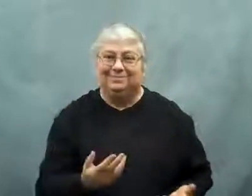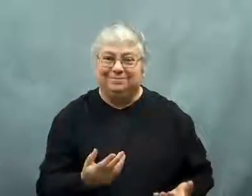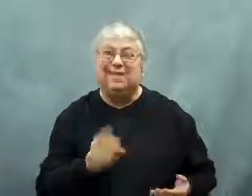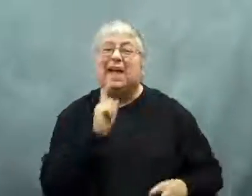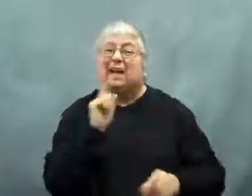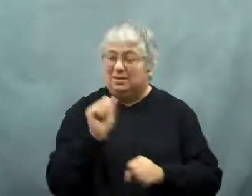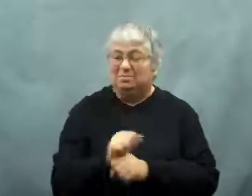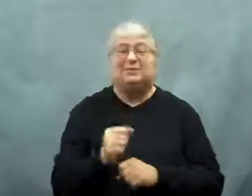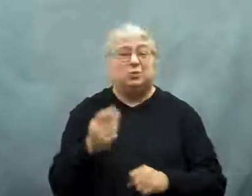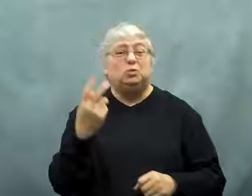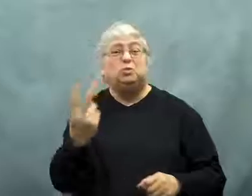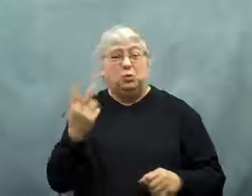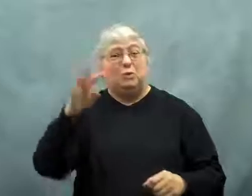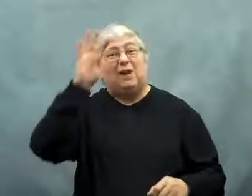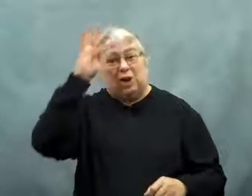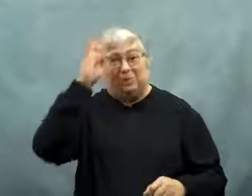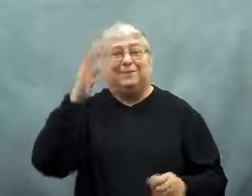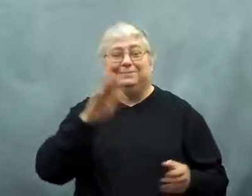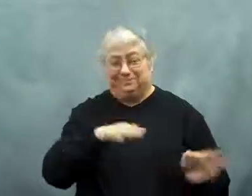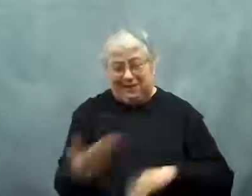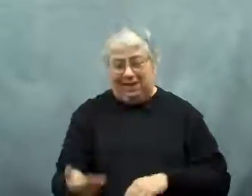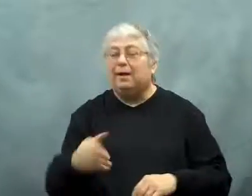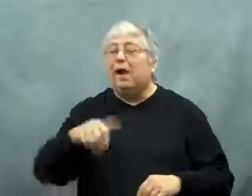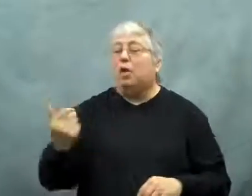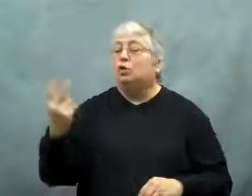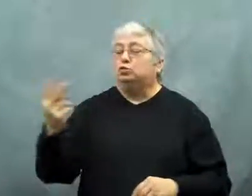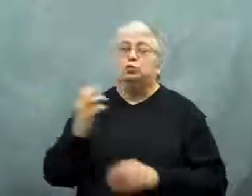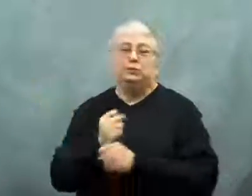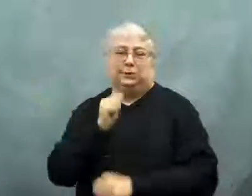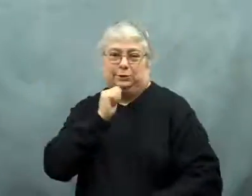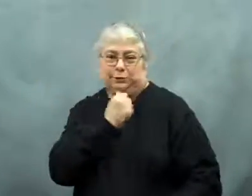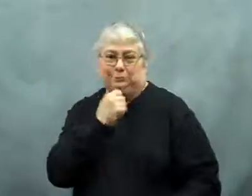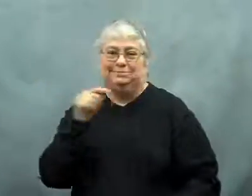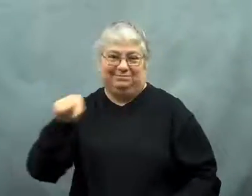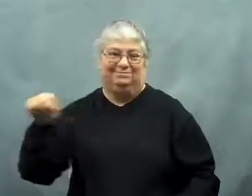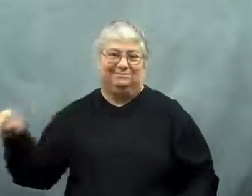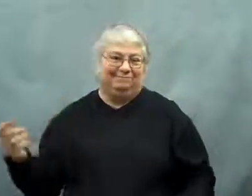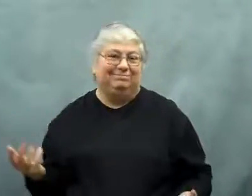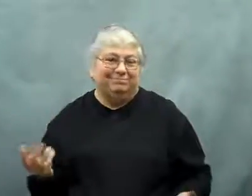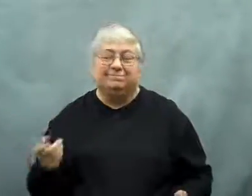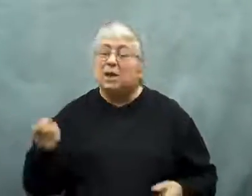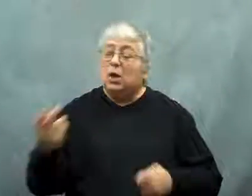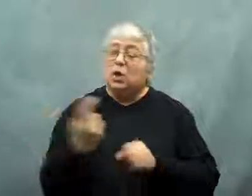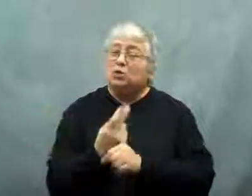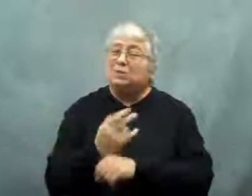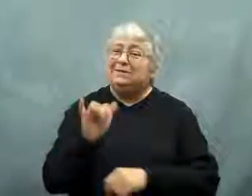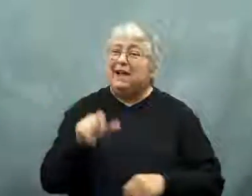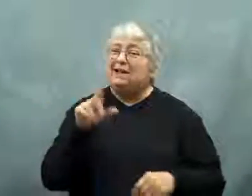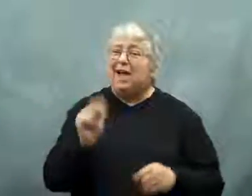He killed two, and two more were wounded.